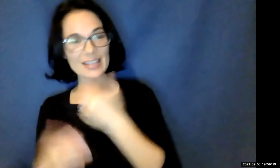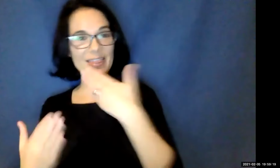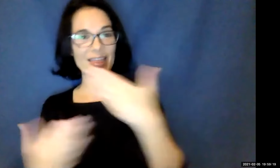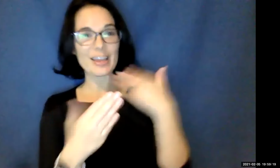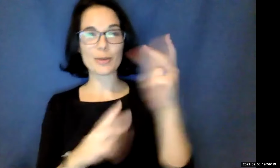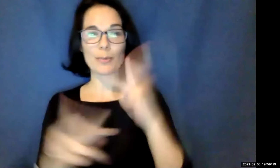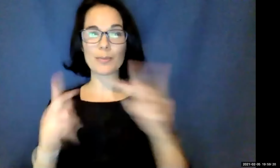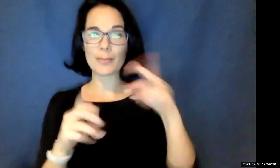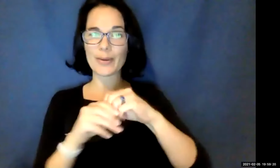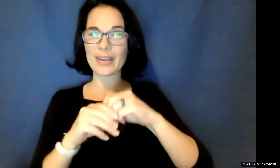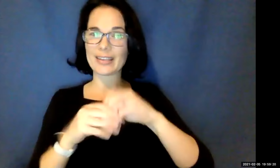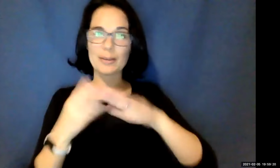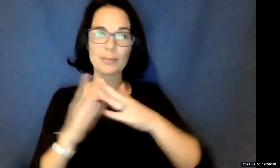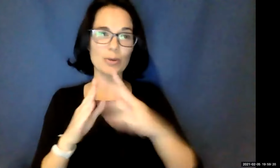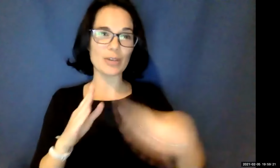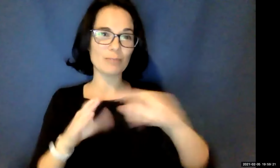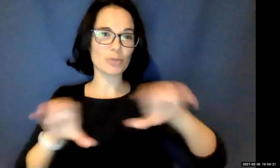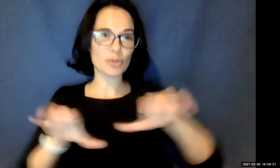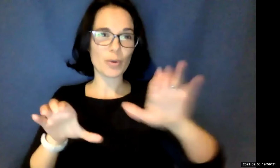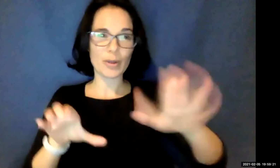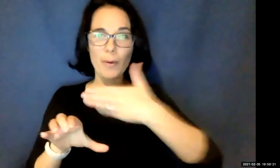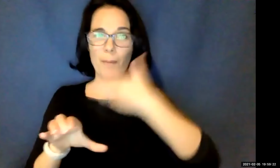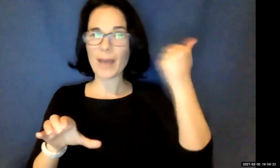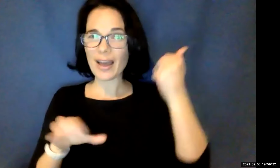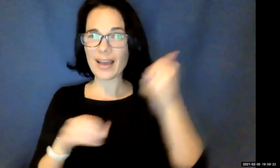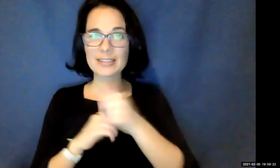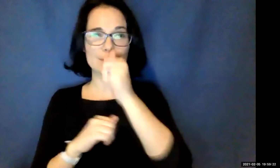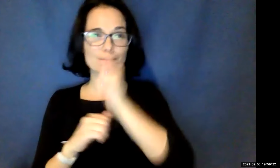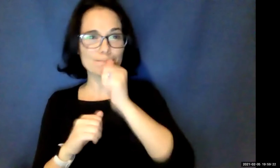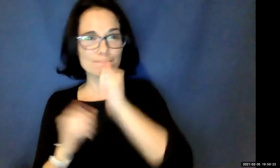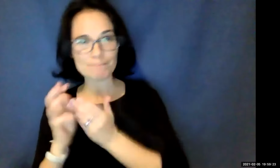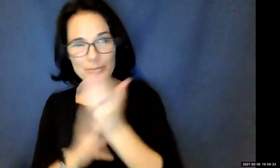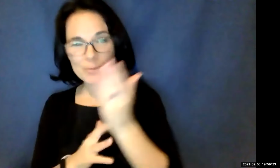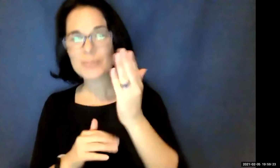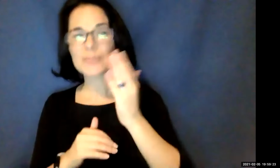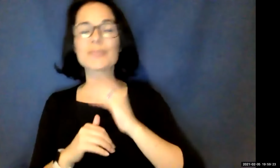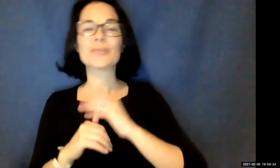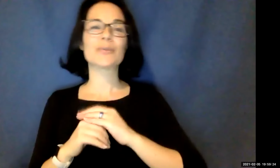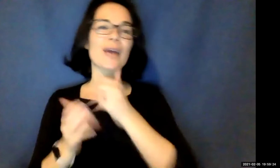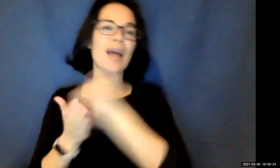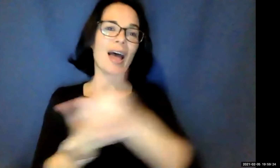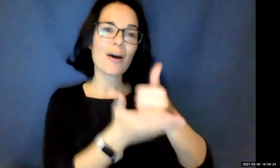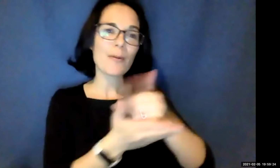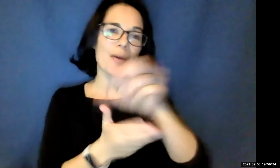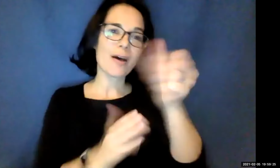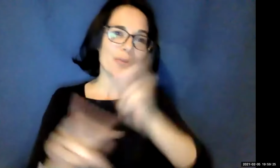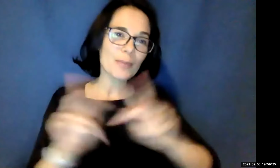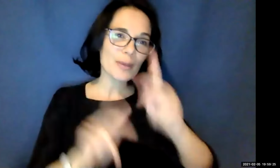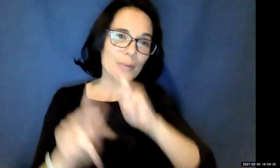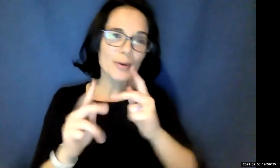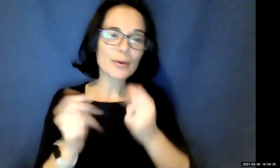doing our best every day to hang in there, you know, and help others.